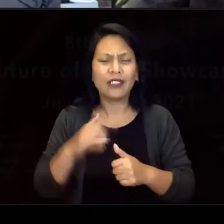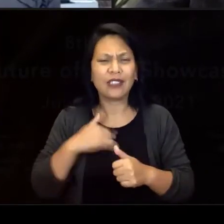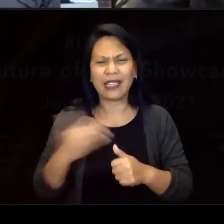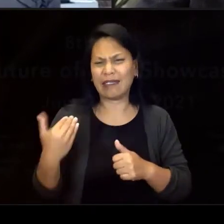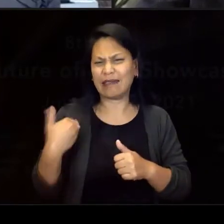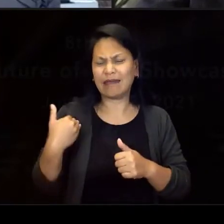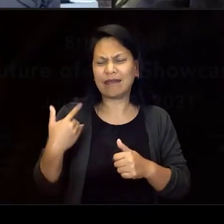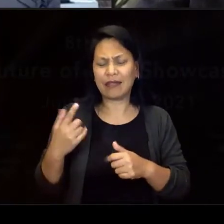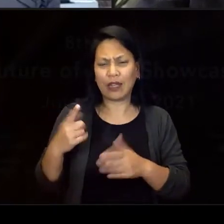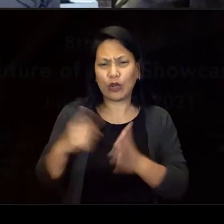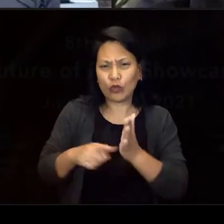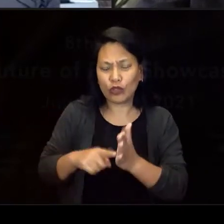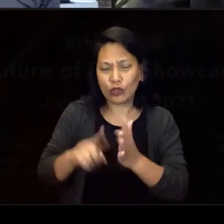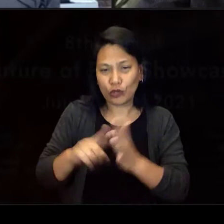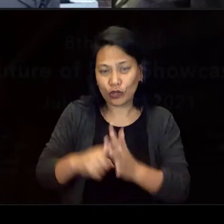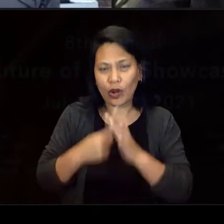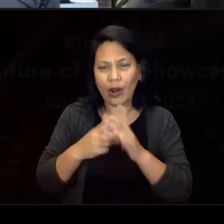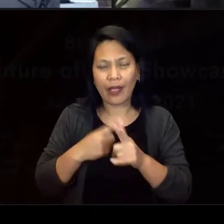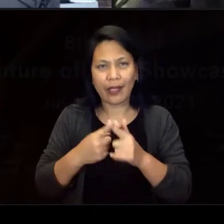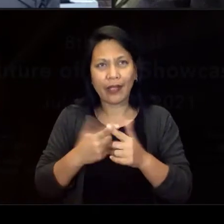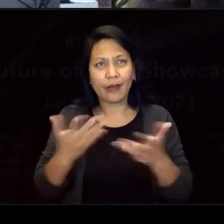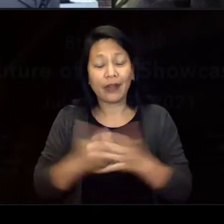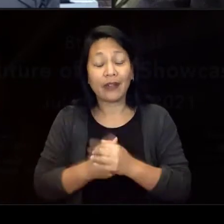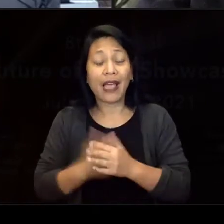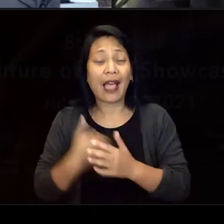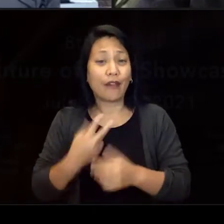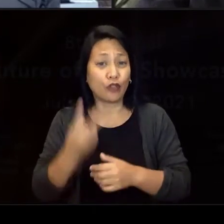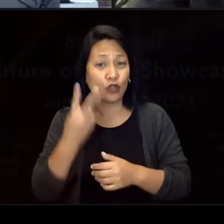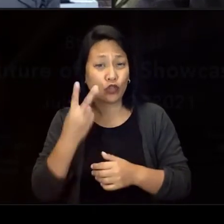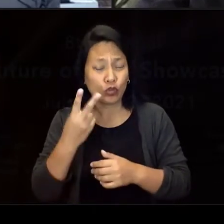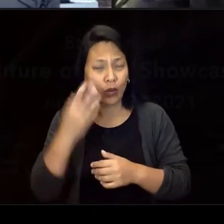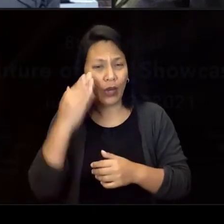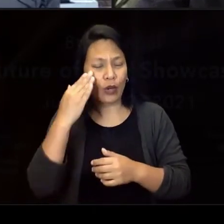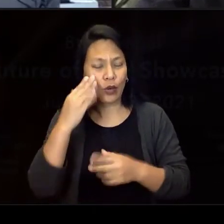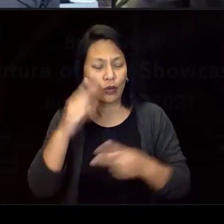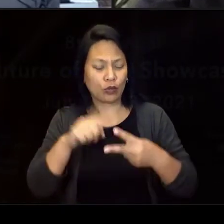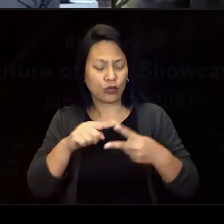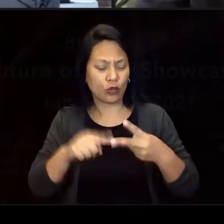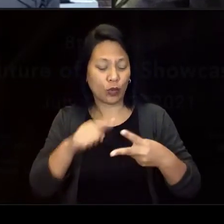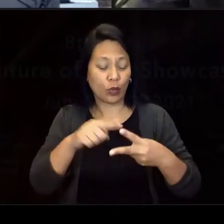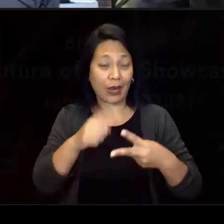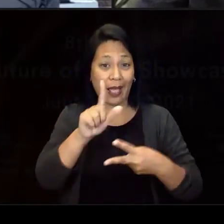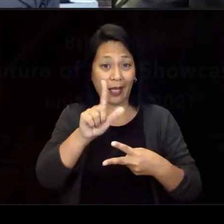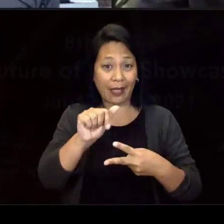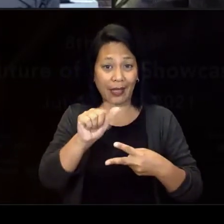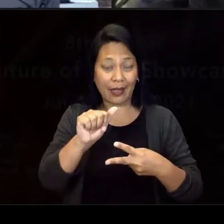There are two close by. One is in LA and it's intimacy, IPA,